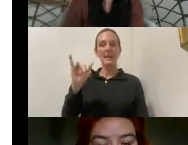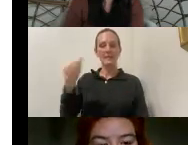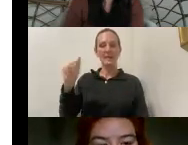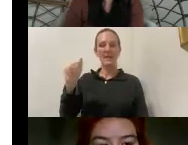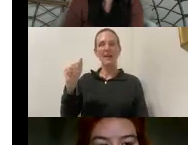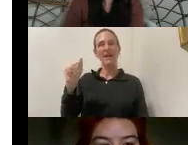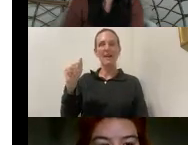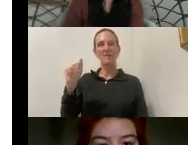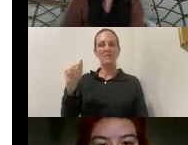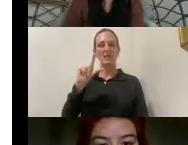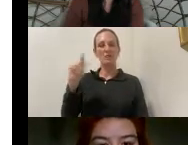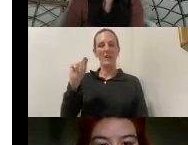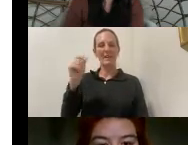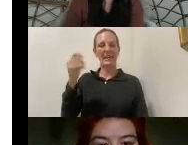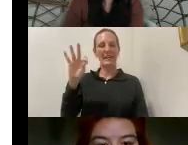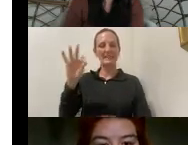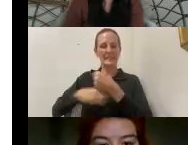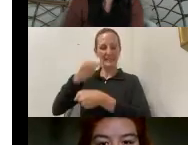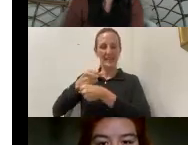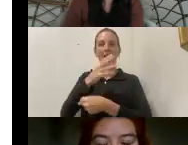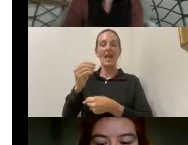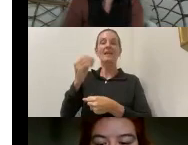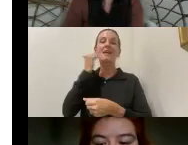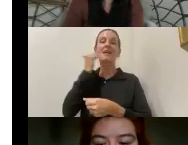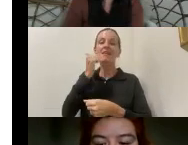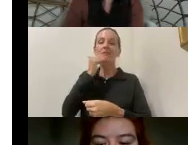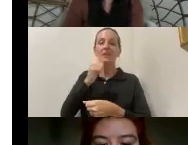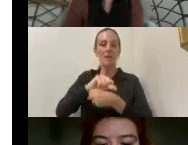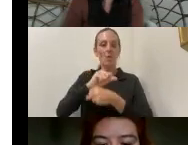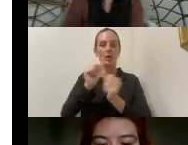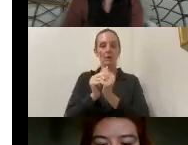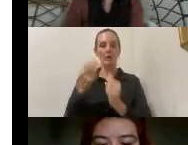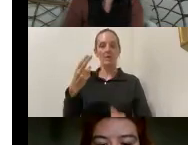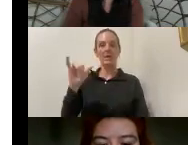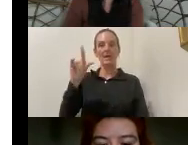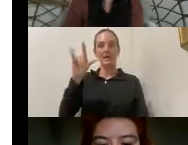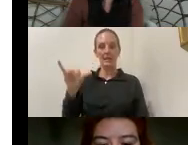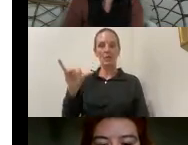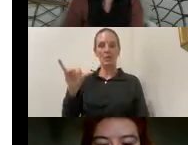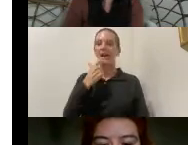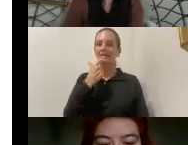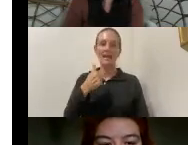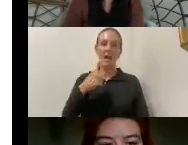And every day I told Hillary, when we're working together I'm gonna annoy you so much, and I think I accomplished that goal.